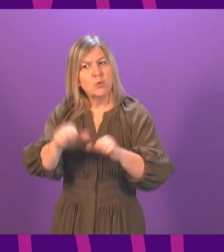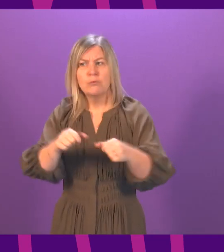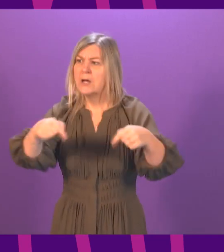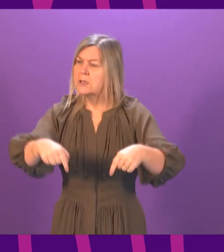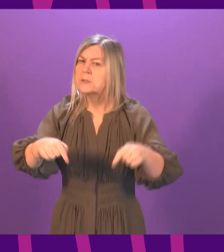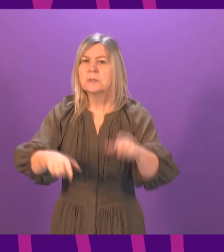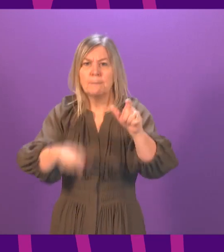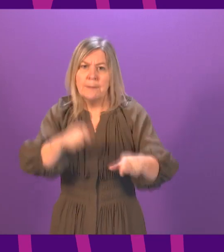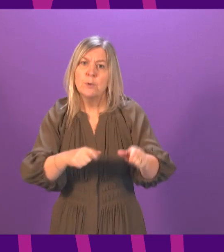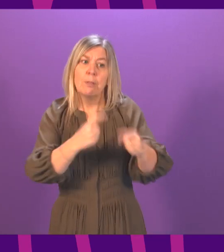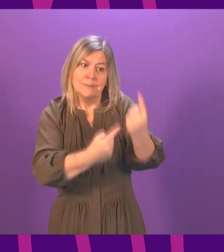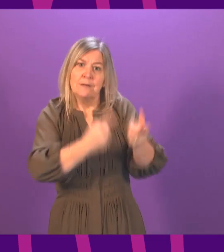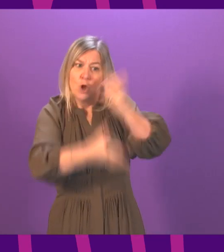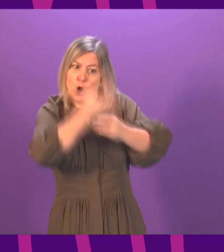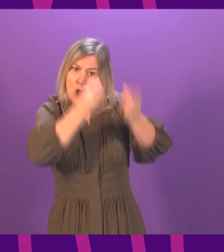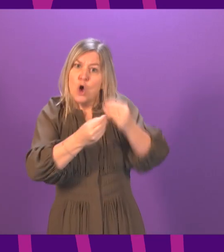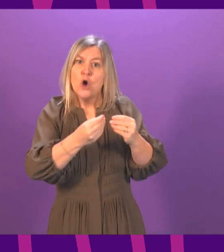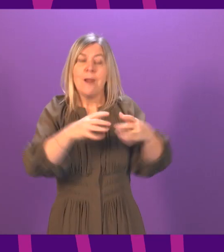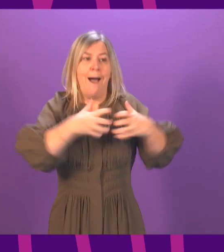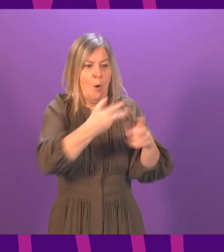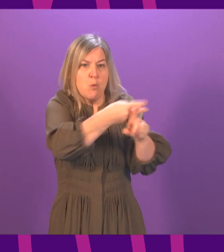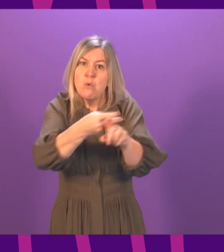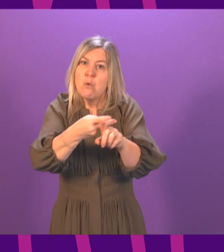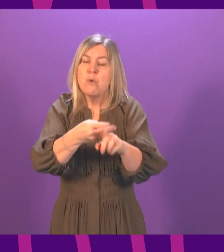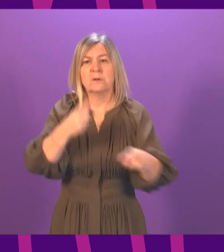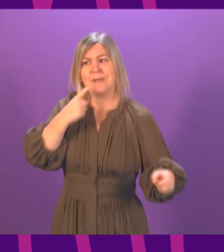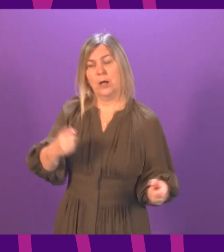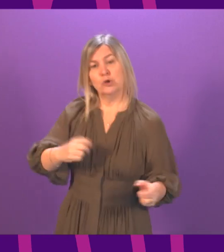and supply. He also said that he thought that the Scottish approach was the right one,